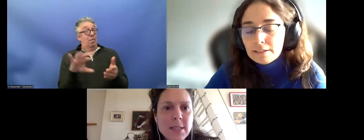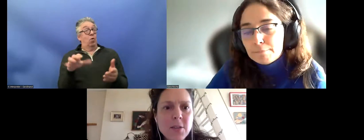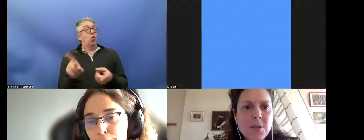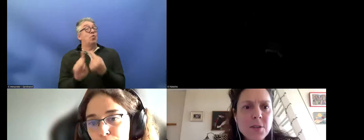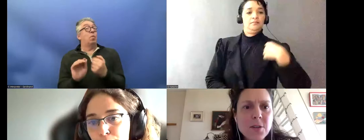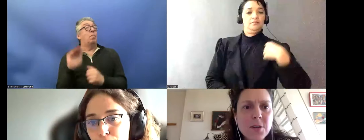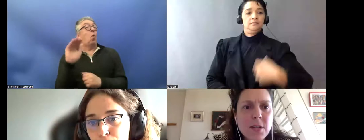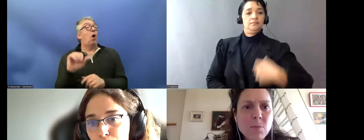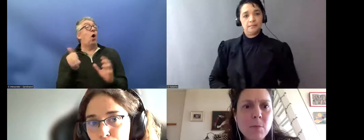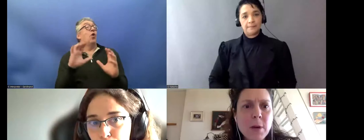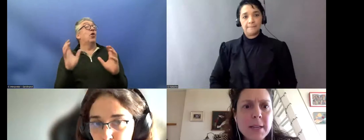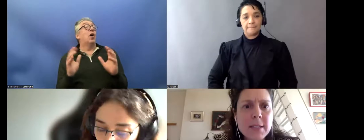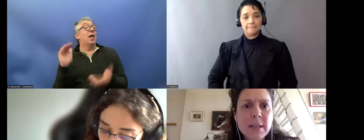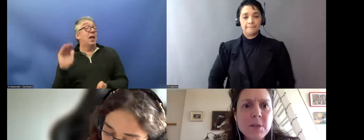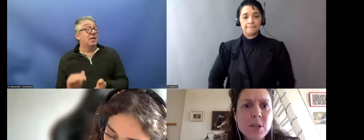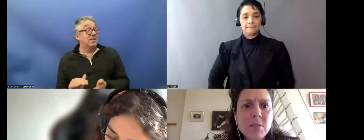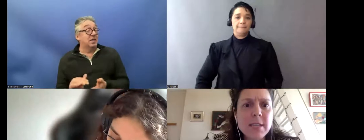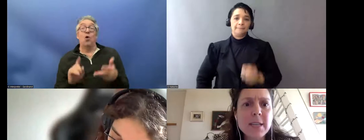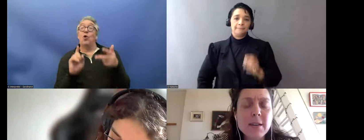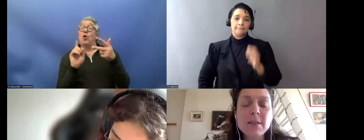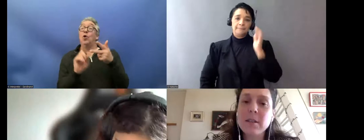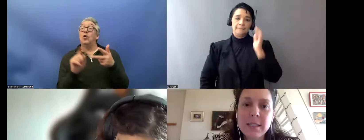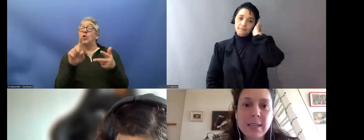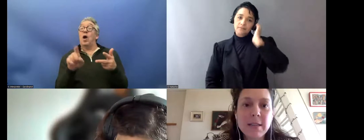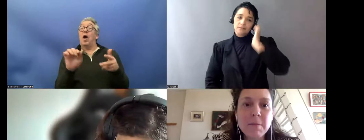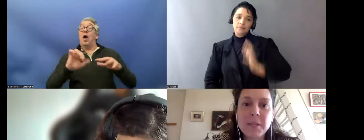And third, in what ways can we generate data or collect data?